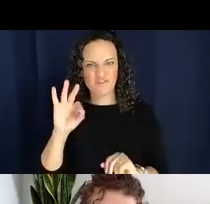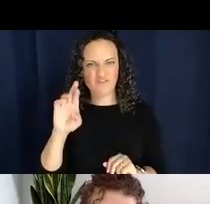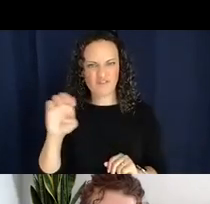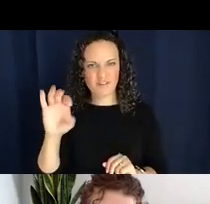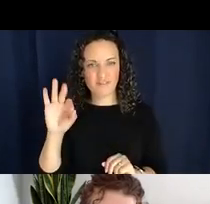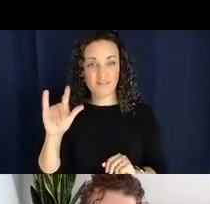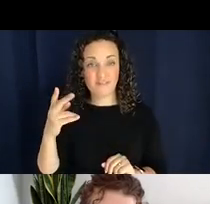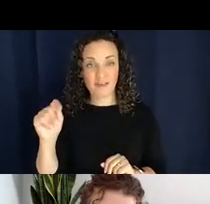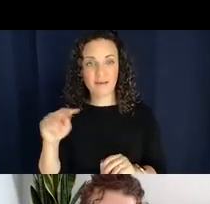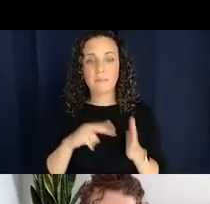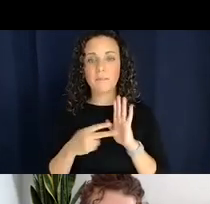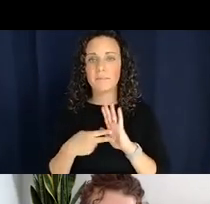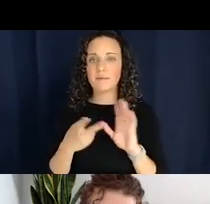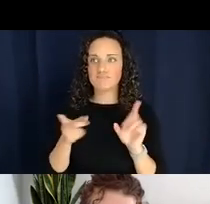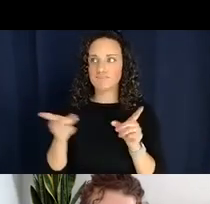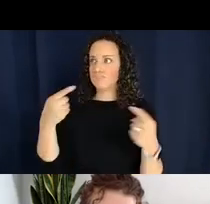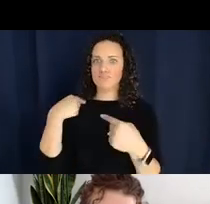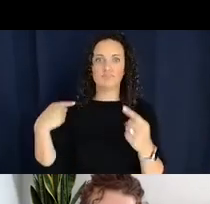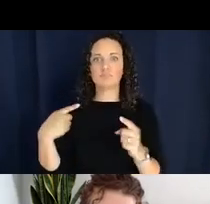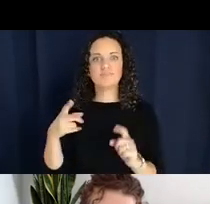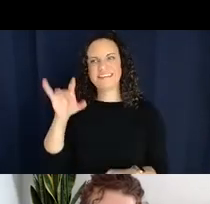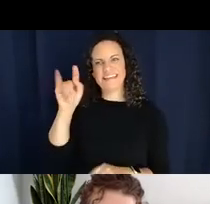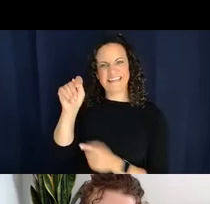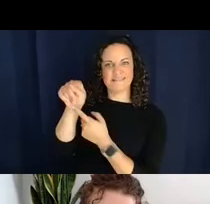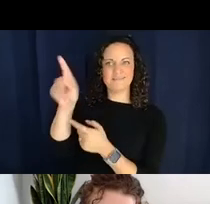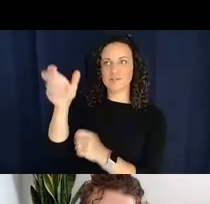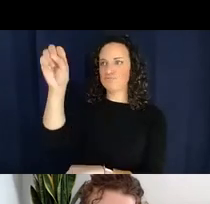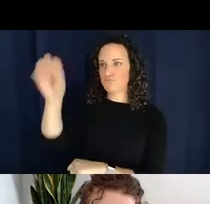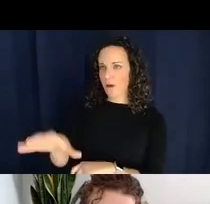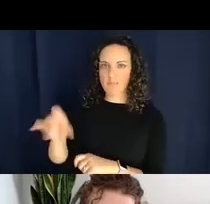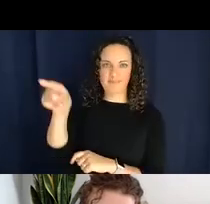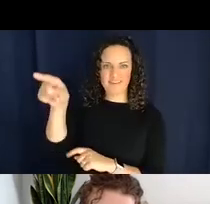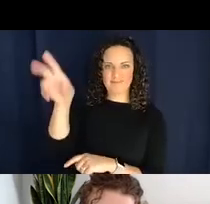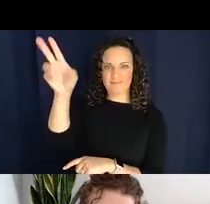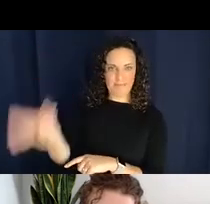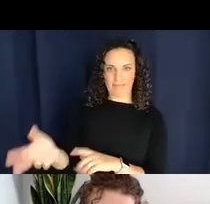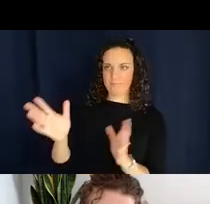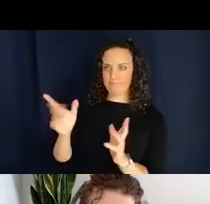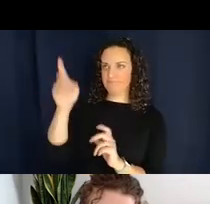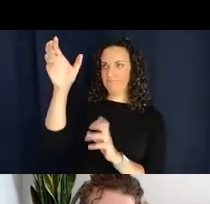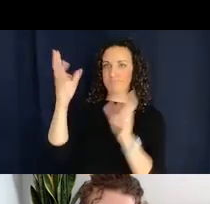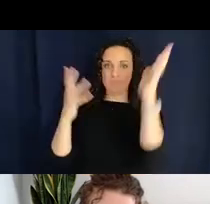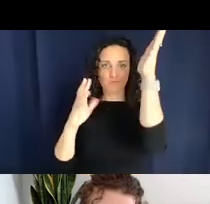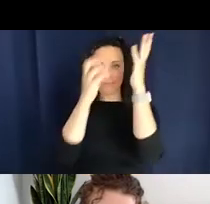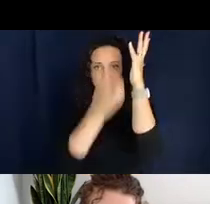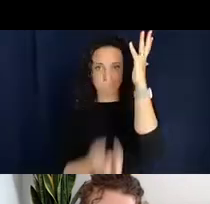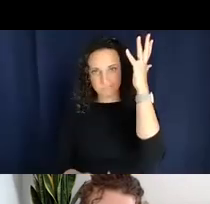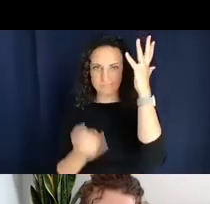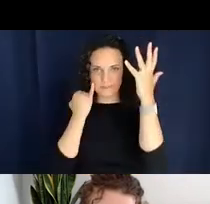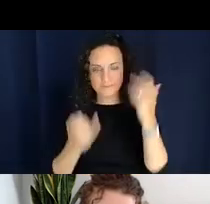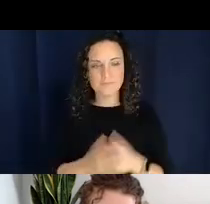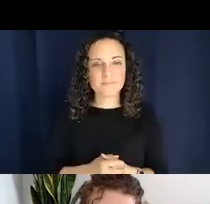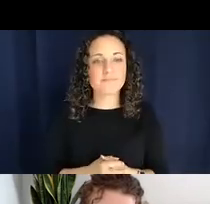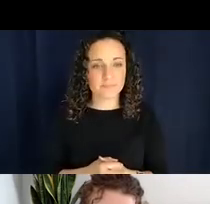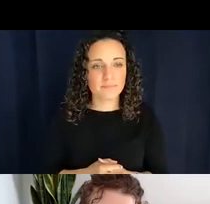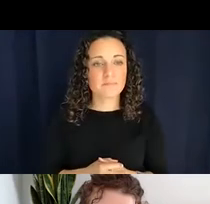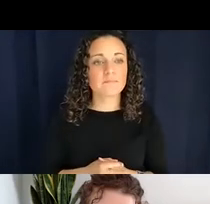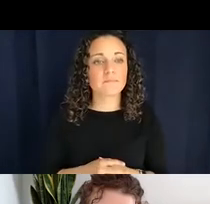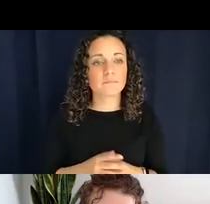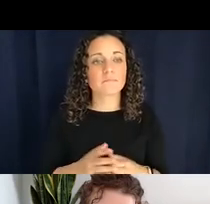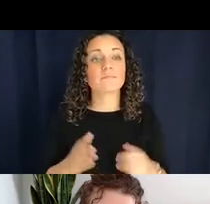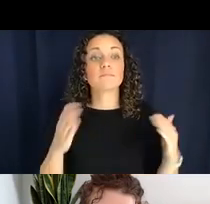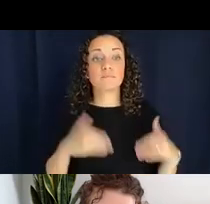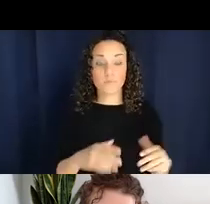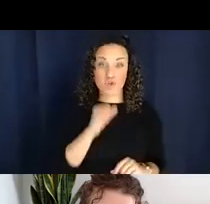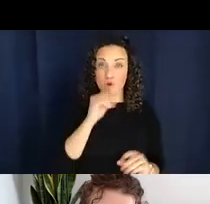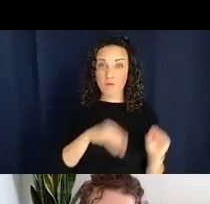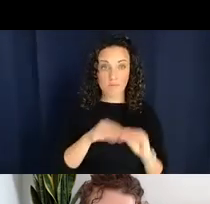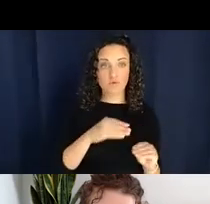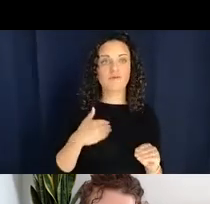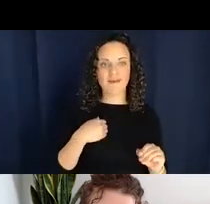again it dropped, it fell. Then under non-motion we also have transitive/intransitive distinctions.